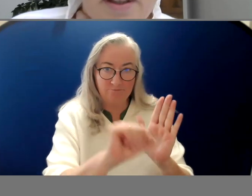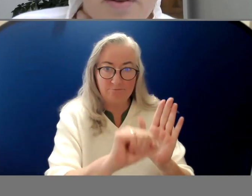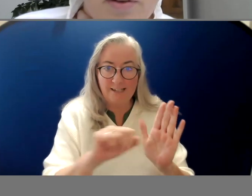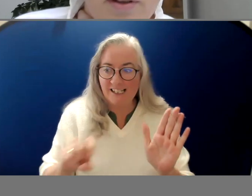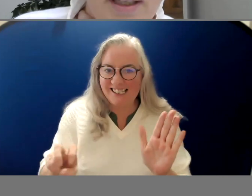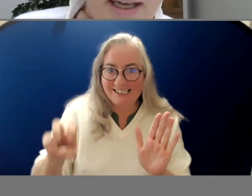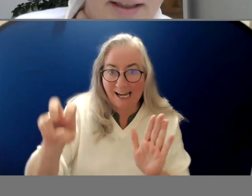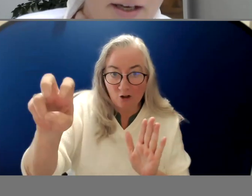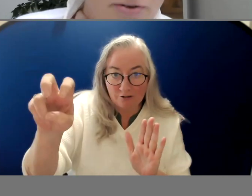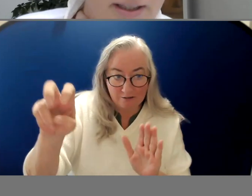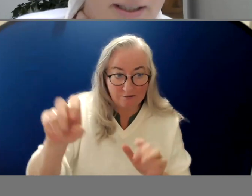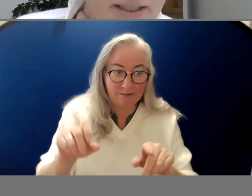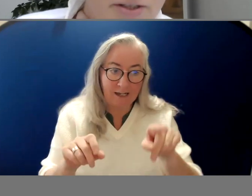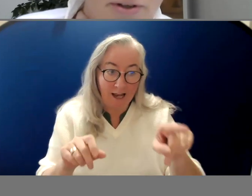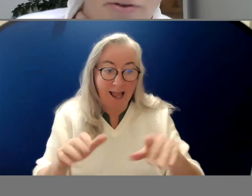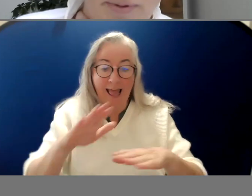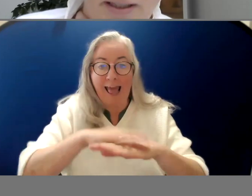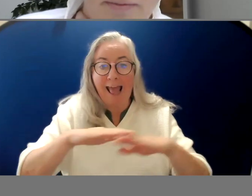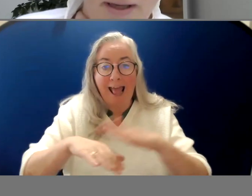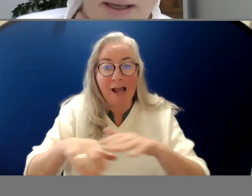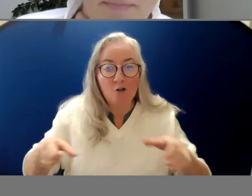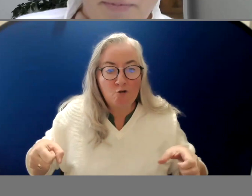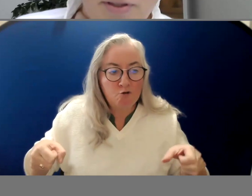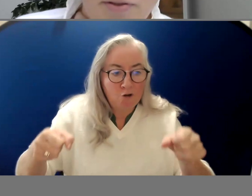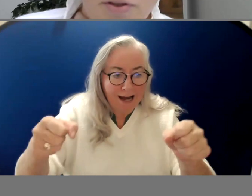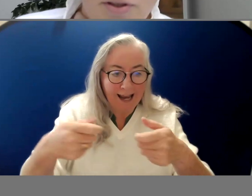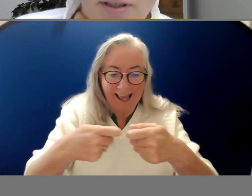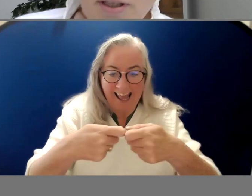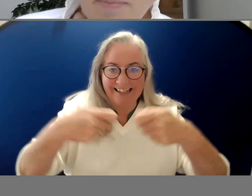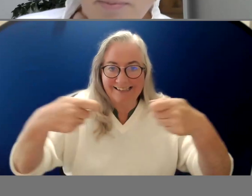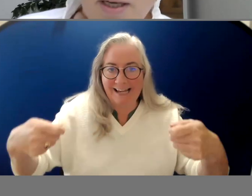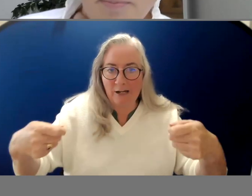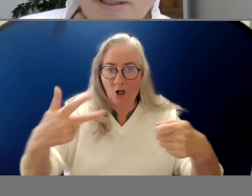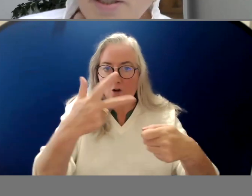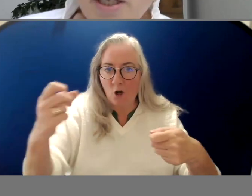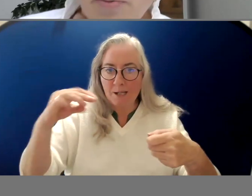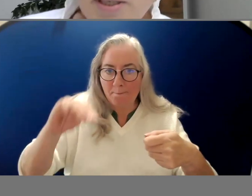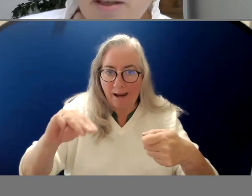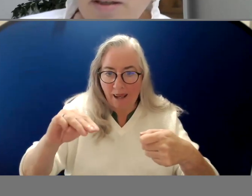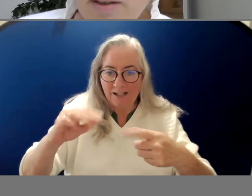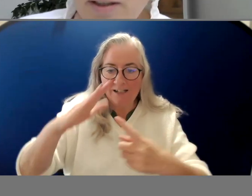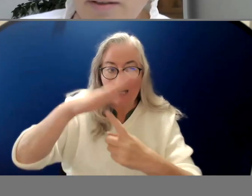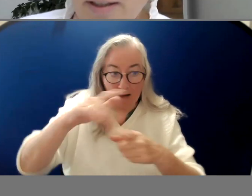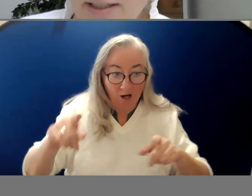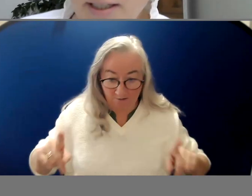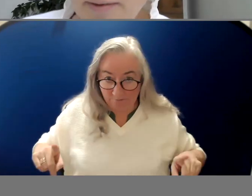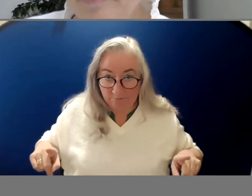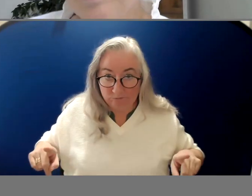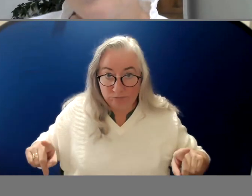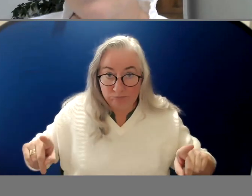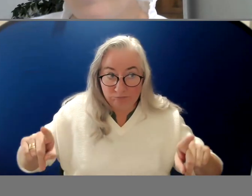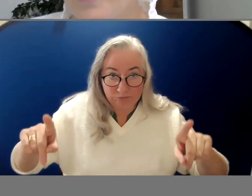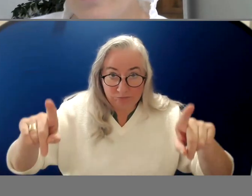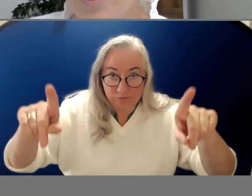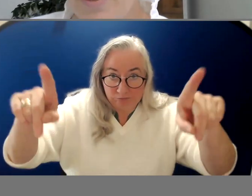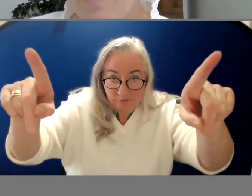here again the handrail extends 300 mil to the top and the bottom it's continuous along the landing